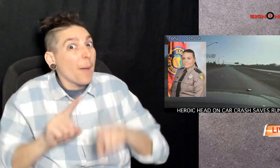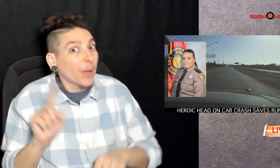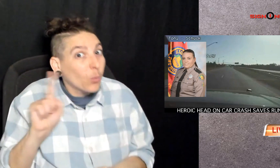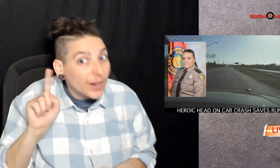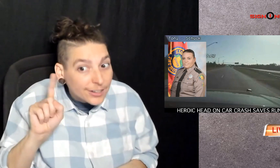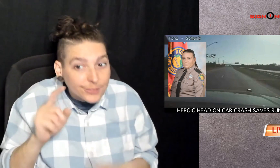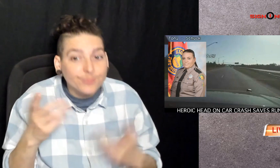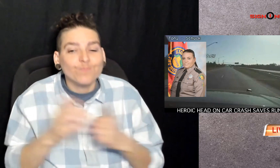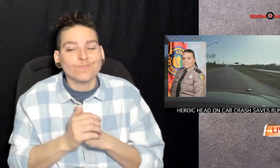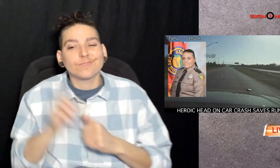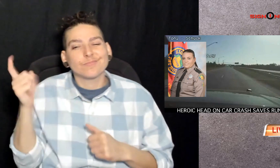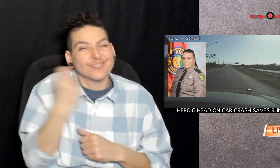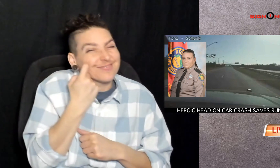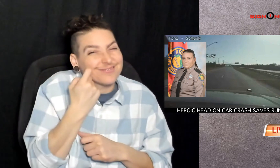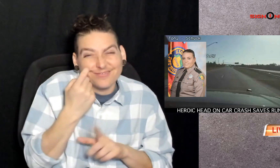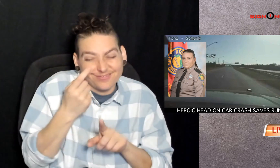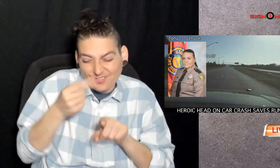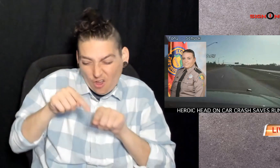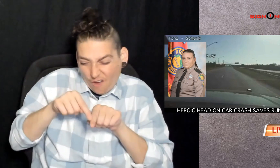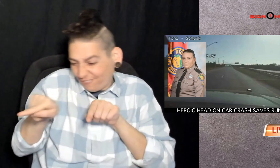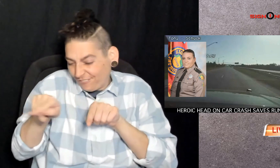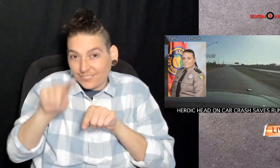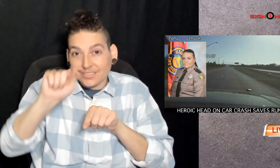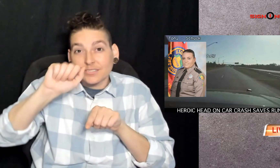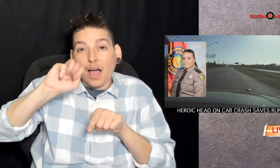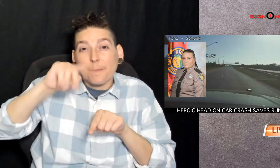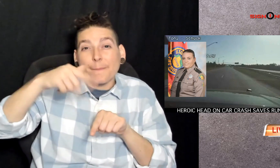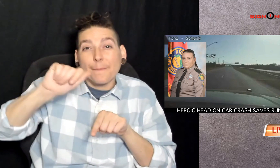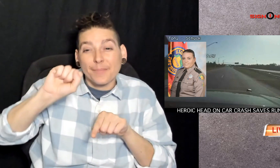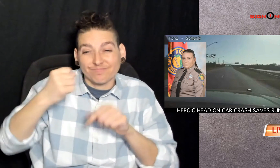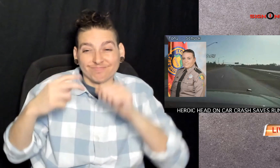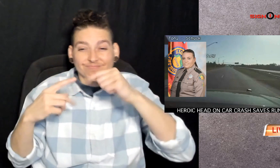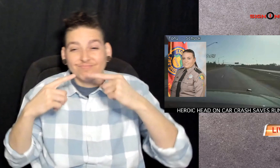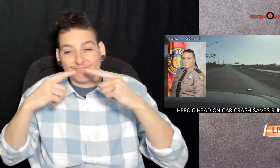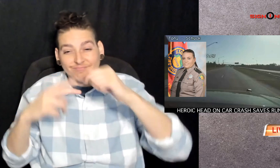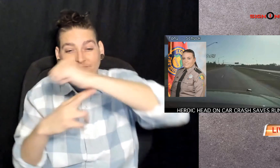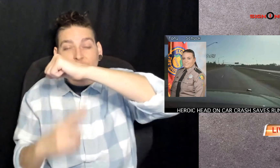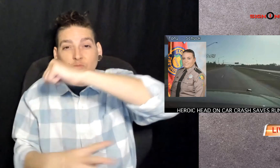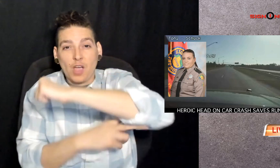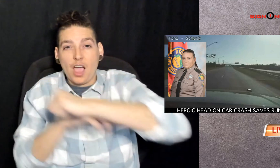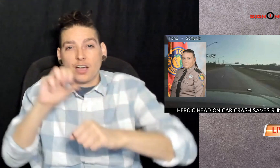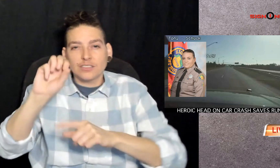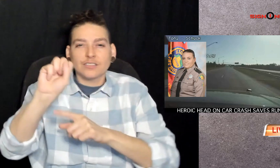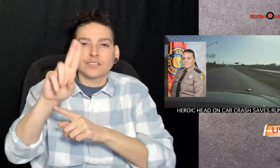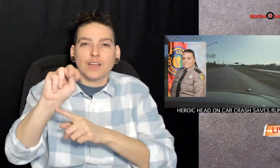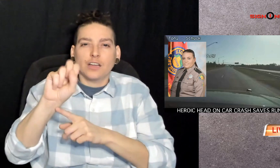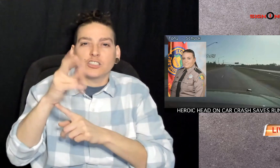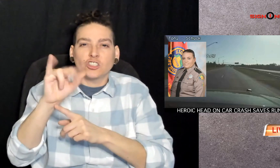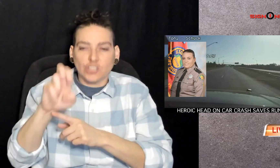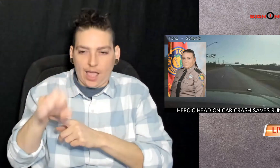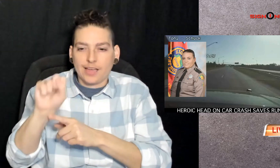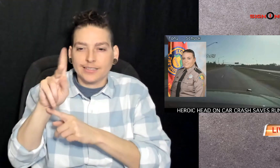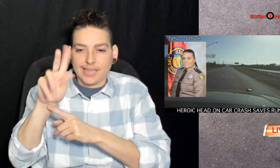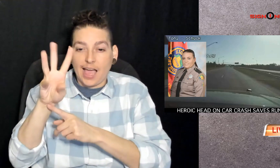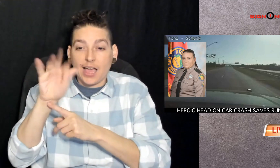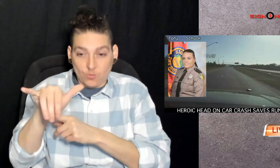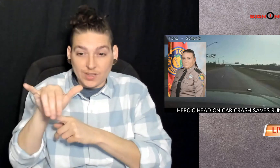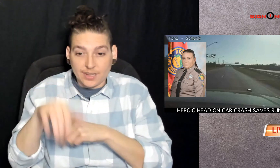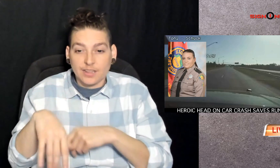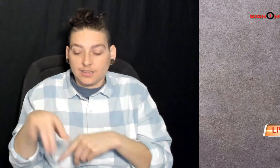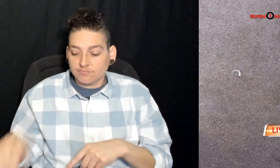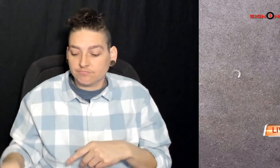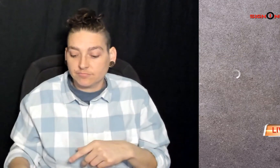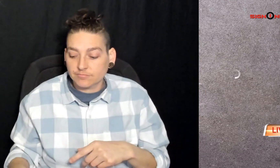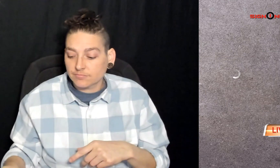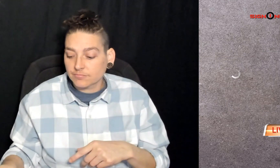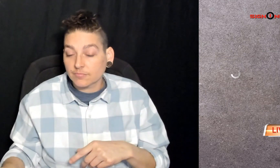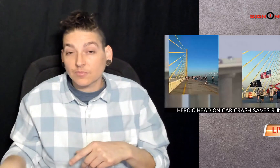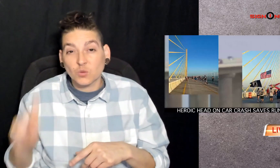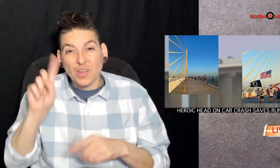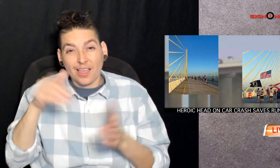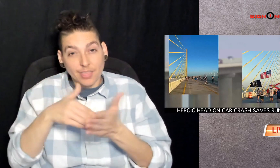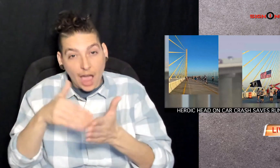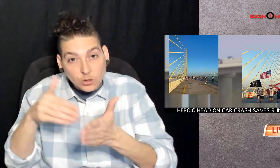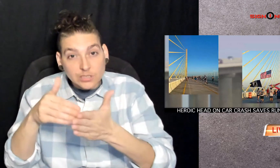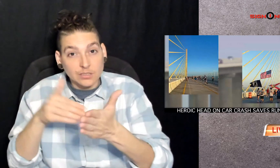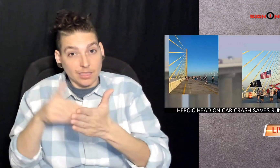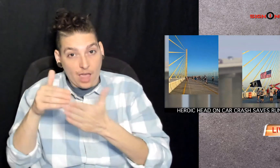a speeding car it happened just off Tampa Sunshine Skyway bridge where thousands were